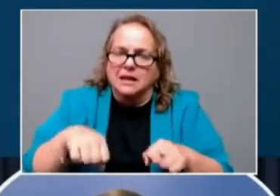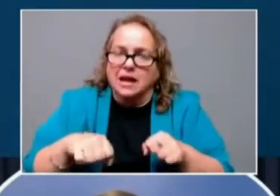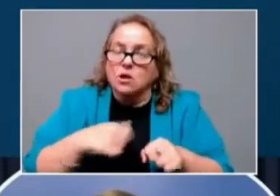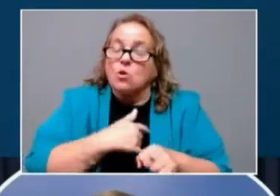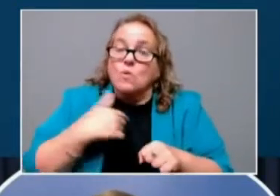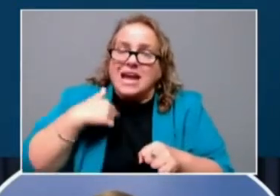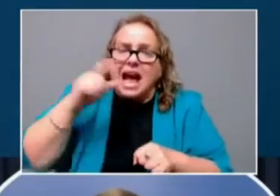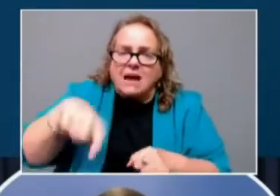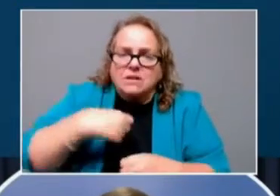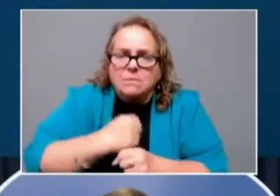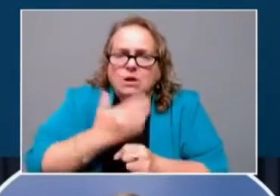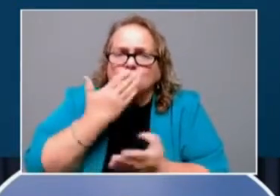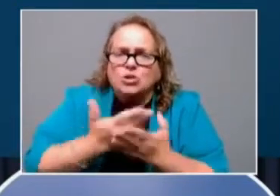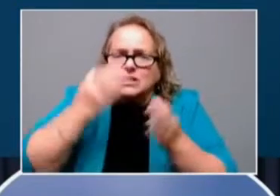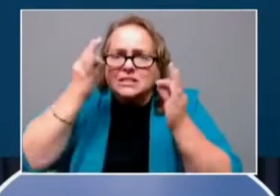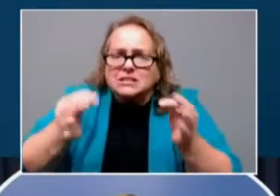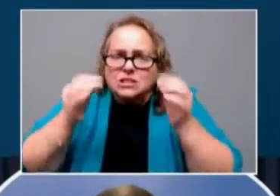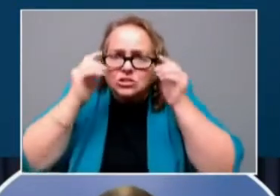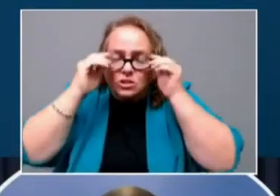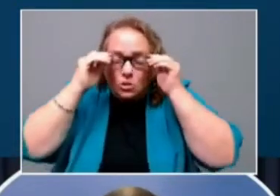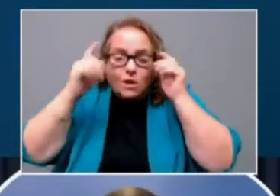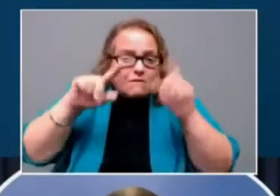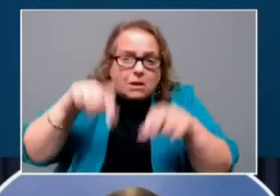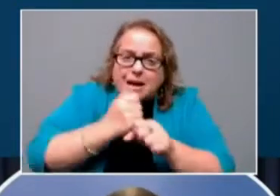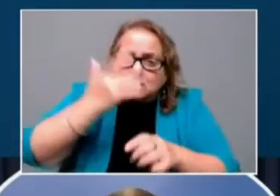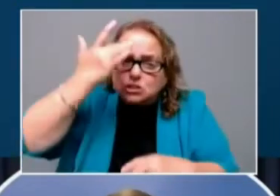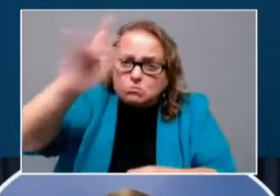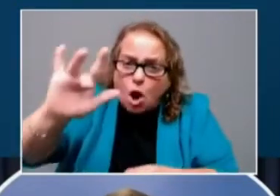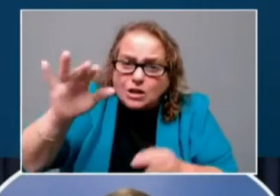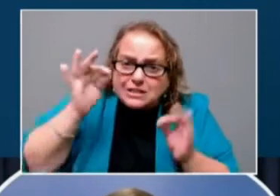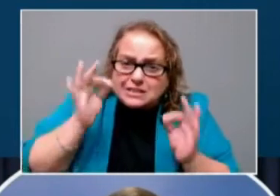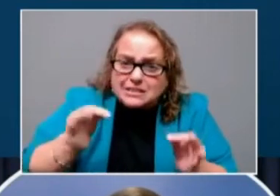and not just say I really want to do something and so I'm gonna find all